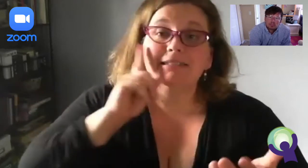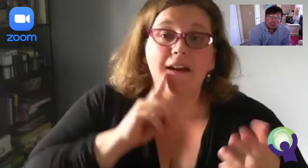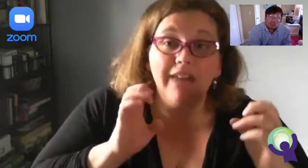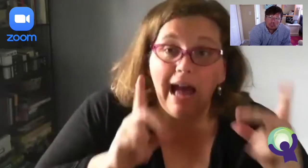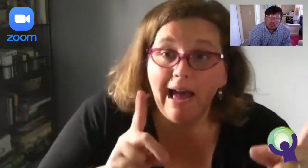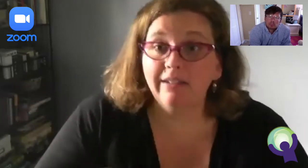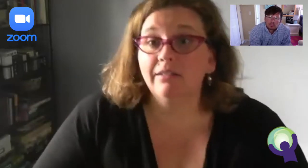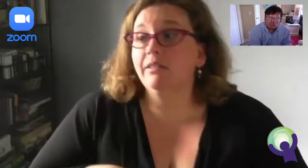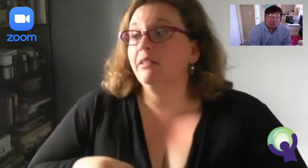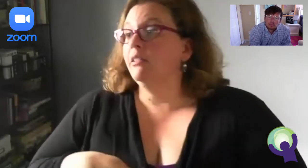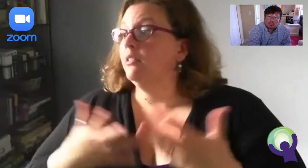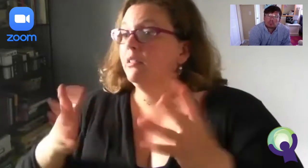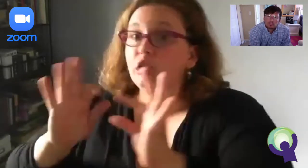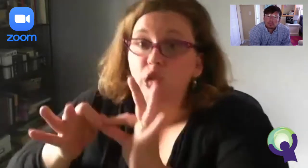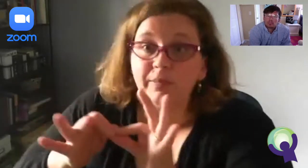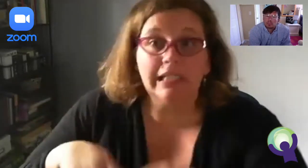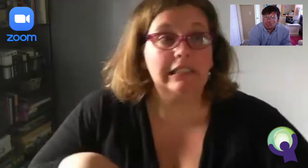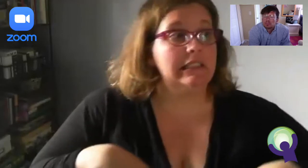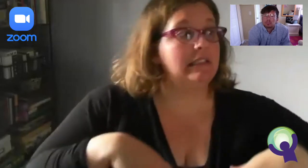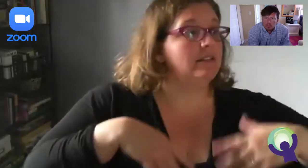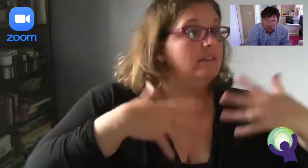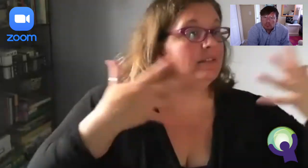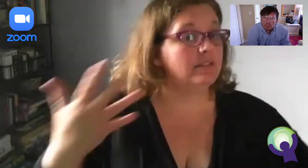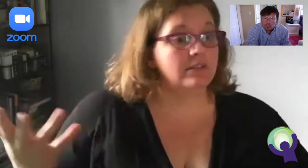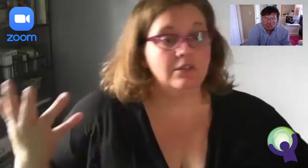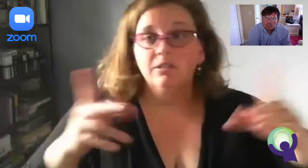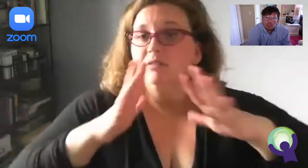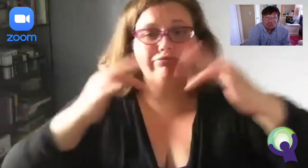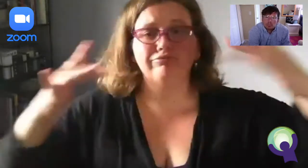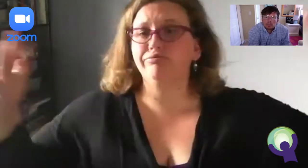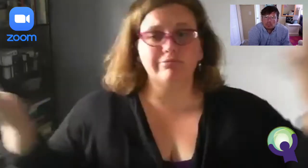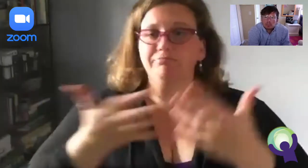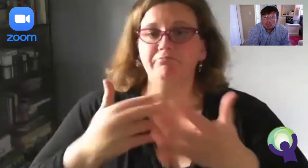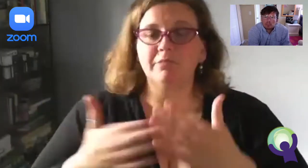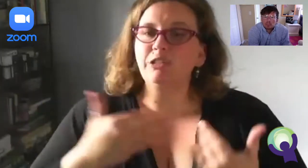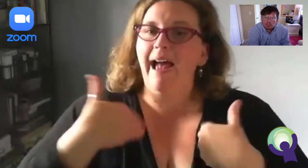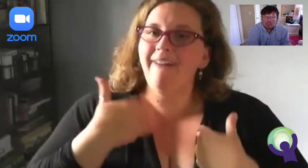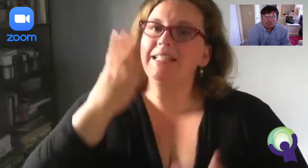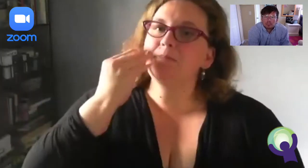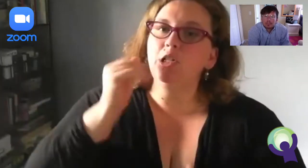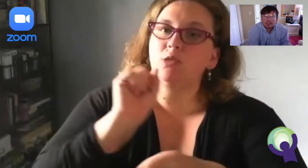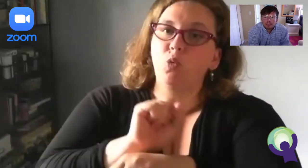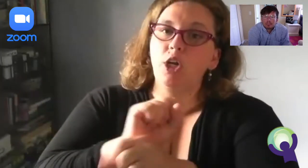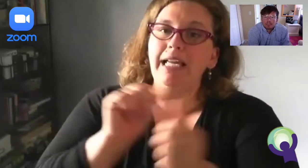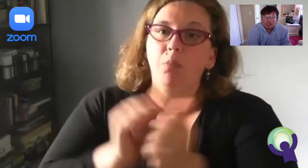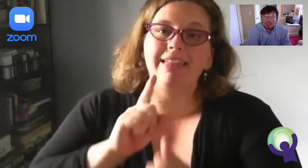and people who are in the field of deafness whether it be teachers interpreters anybody in the in the